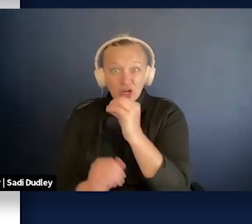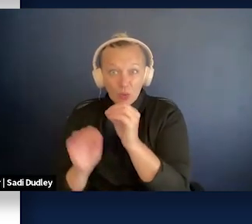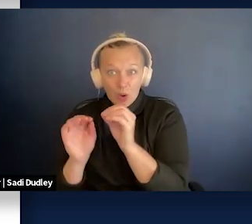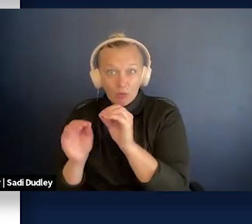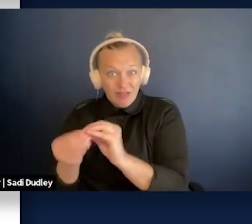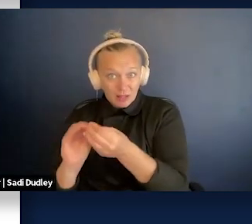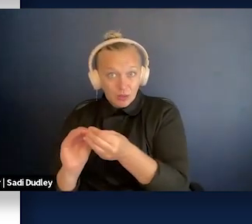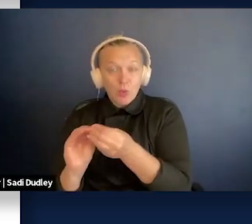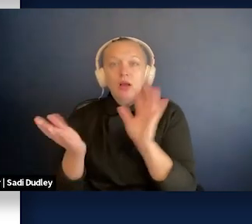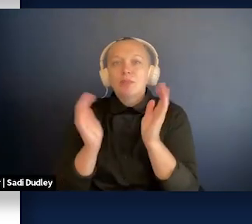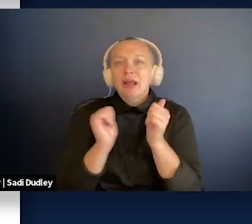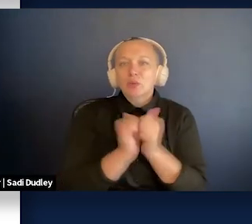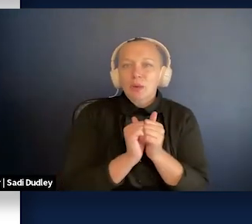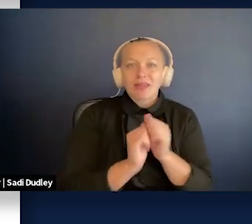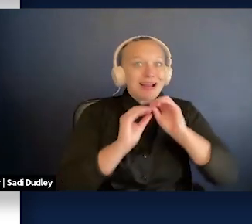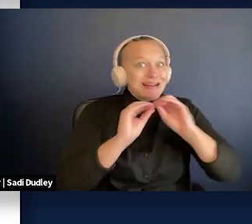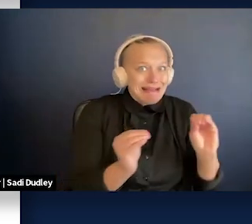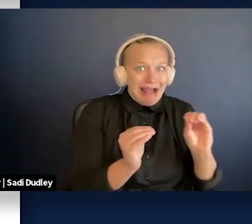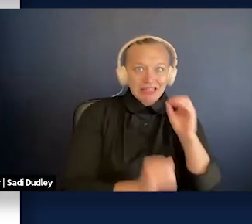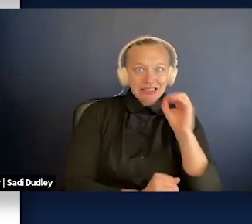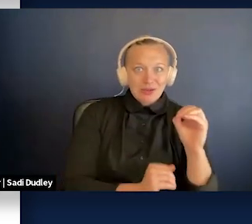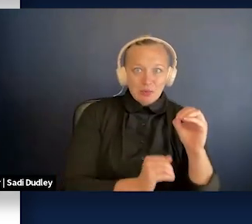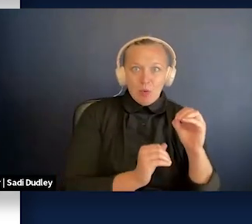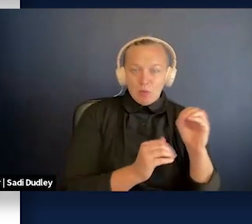So how we interpret this is opposite of what we typically think of.